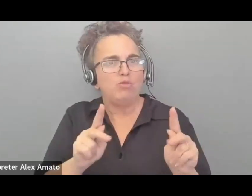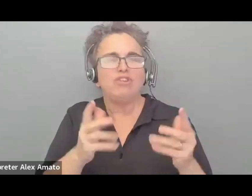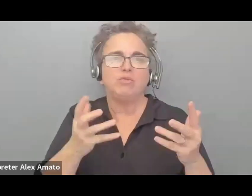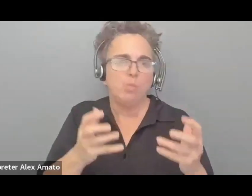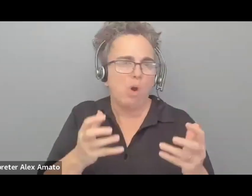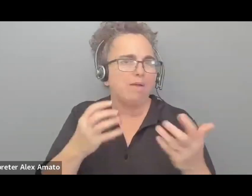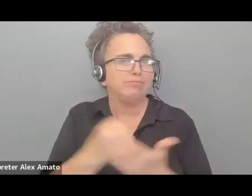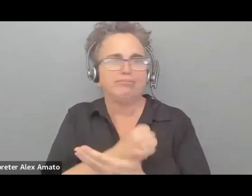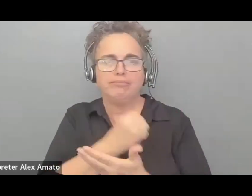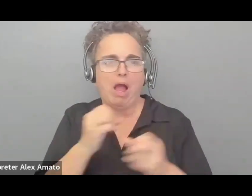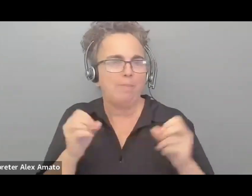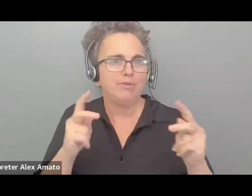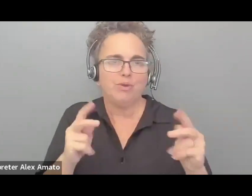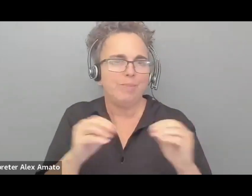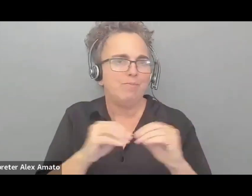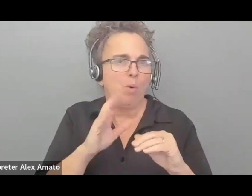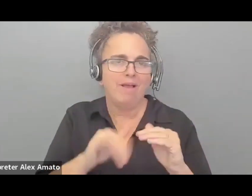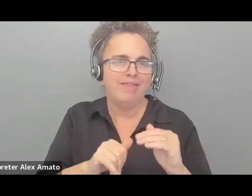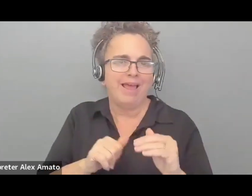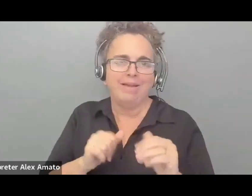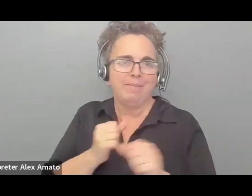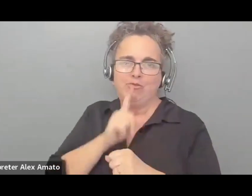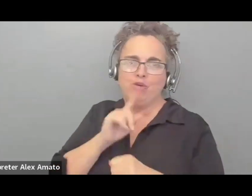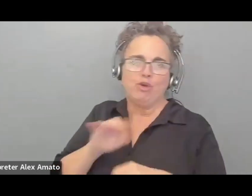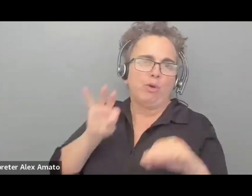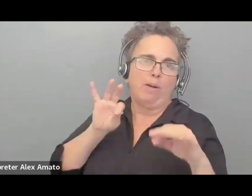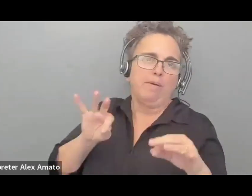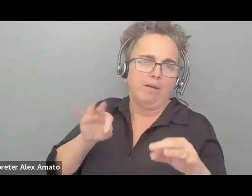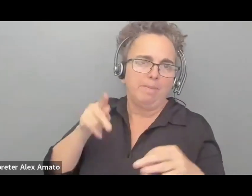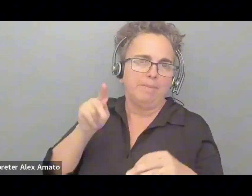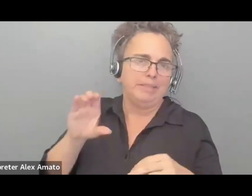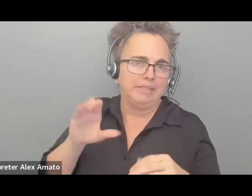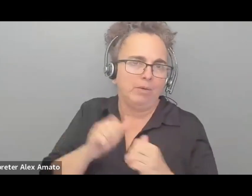they wanna make sure that you're like being so precise with your language, like to not offend them, right?